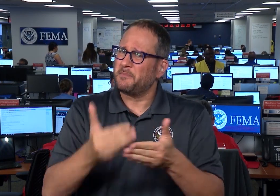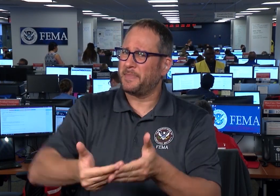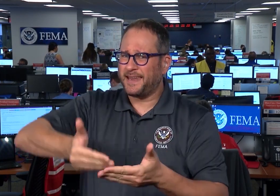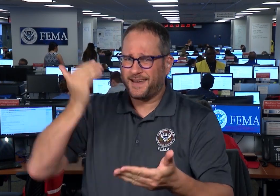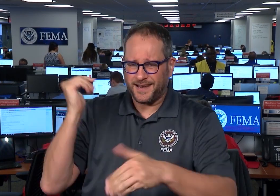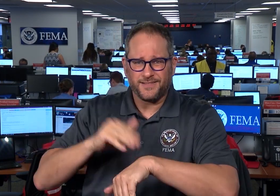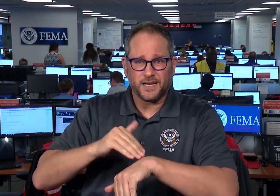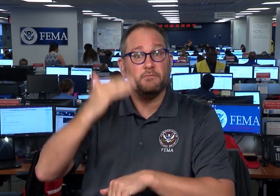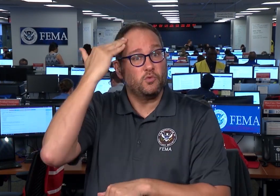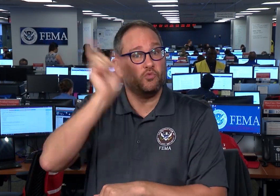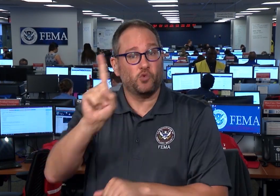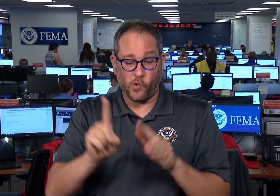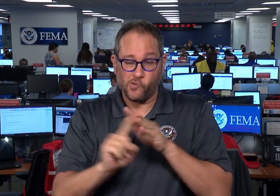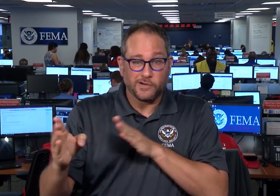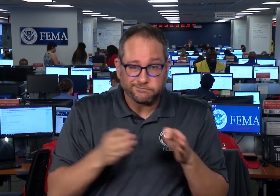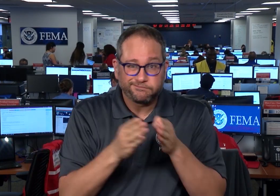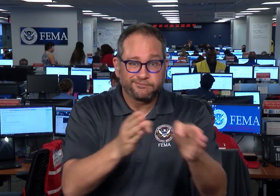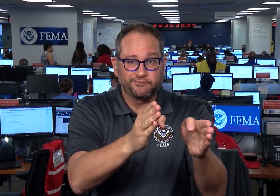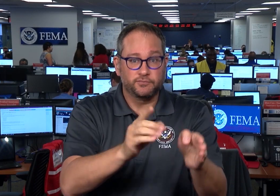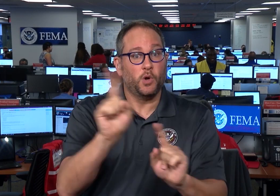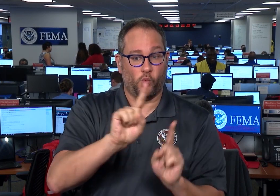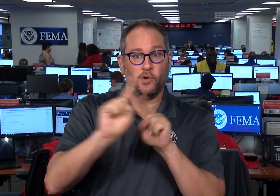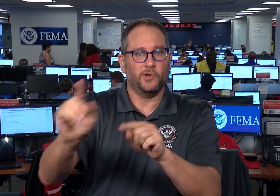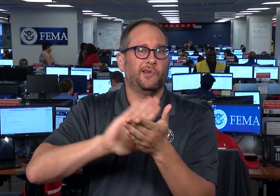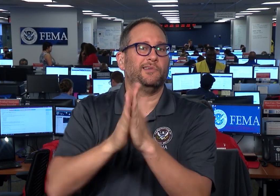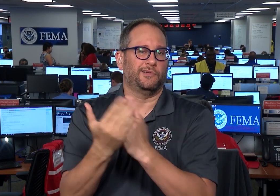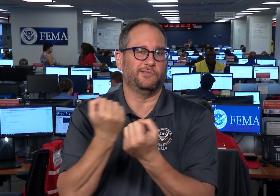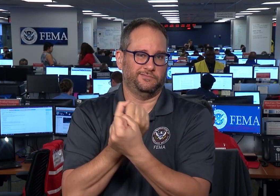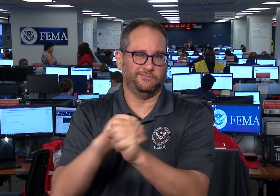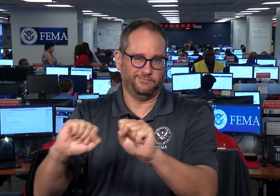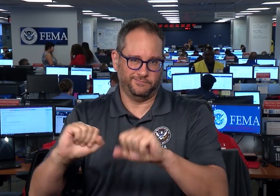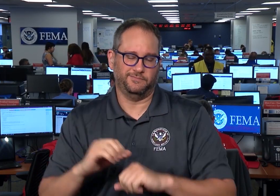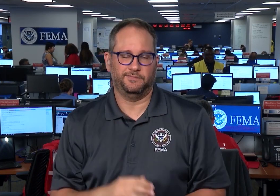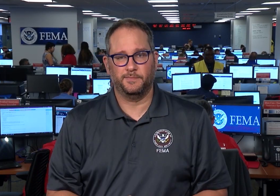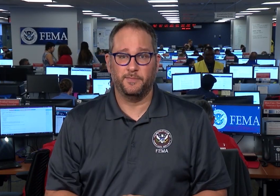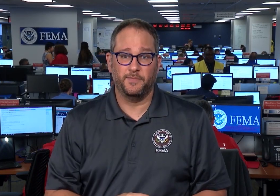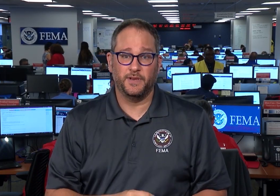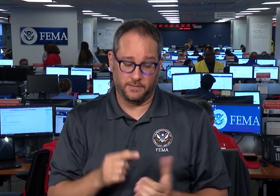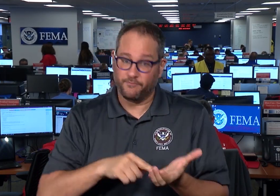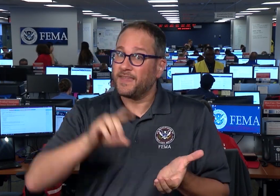Plan ahead of time and know where your evacuation routes are and where you can go to be safe.